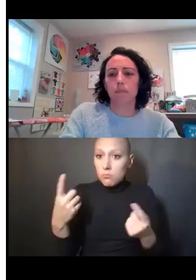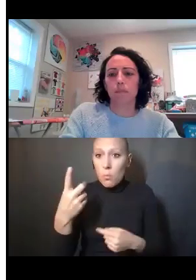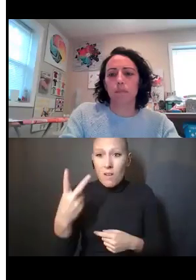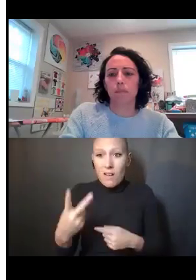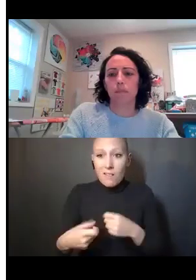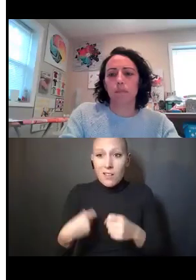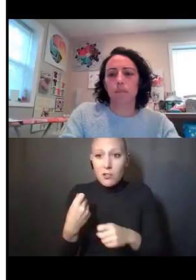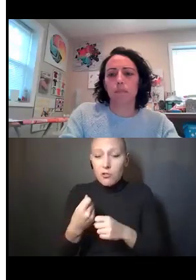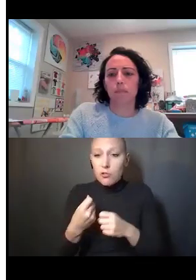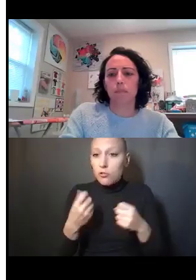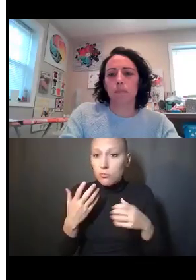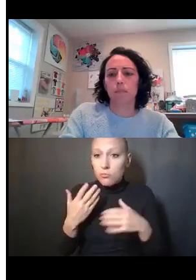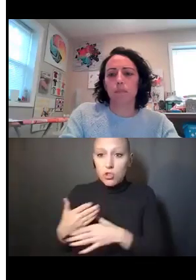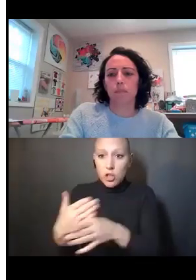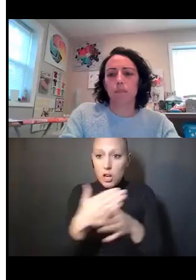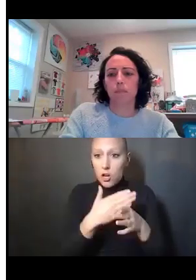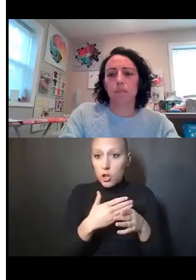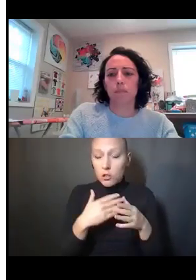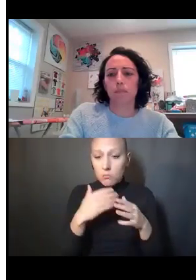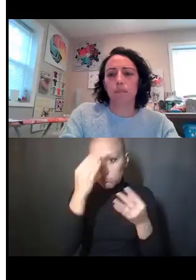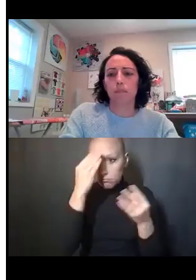and you guys should be able to provide that to us timely.